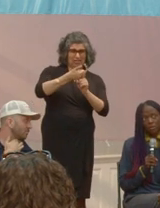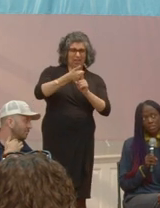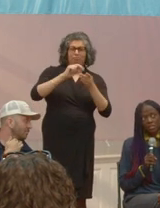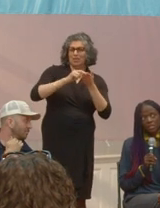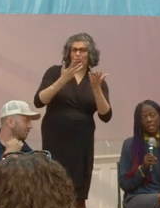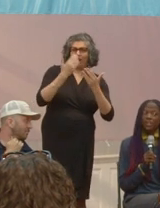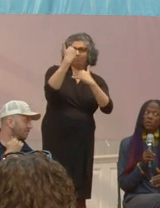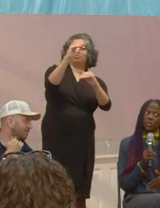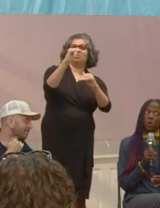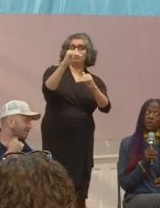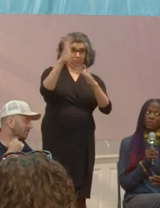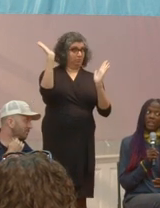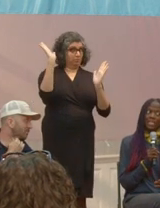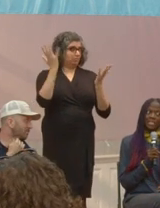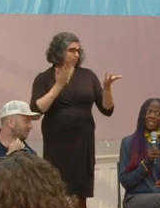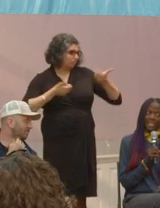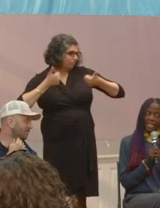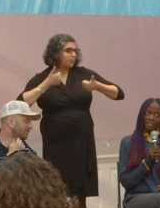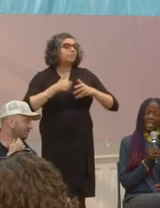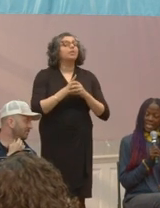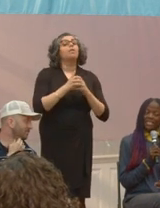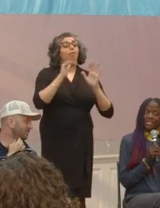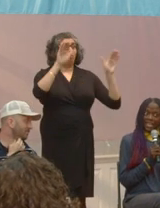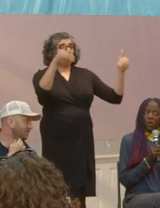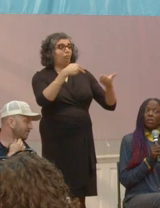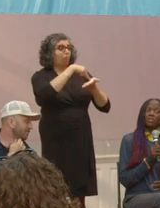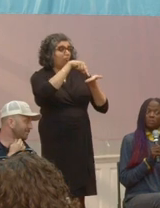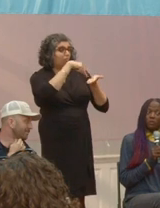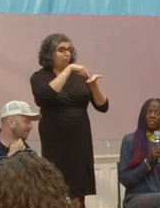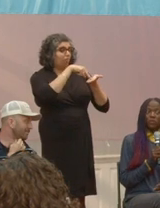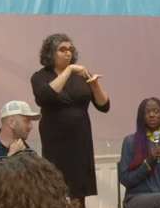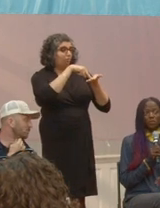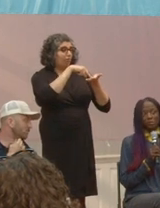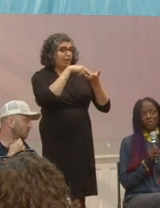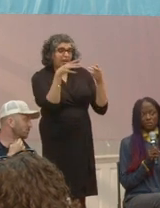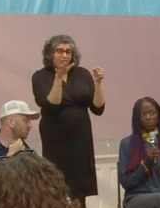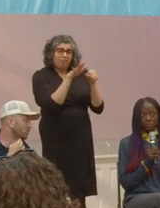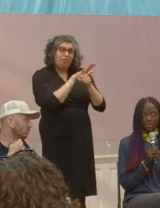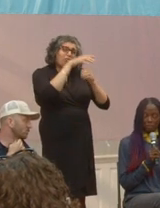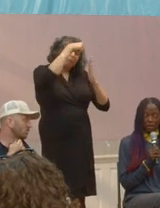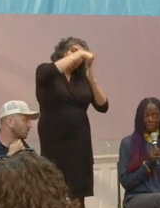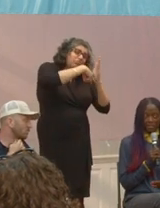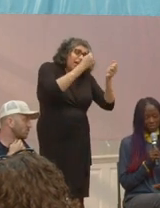project, and also Are you inviting the dance, and all its onus or do you want me to be a representative body that could